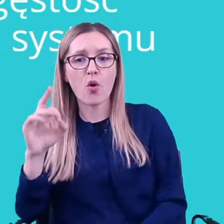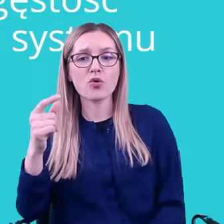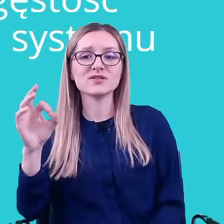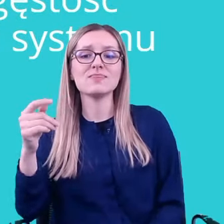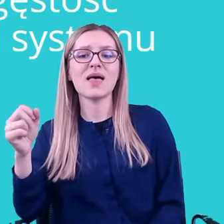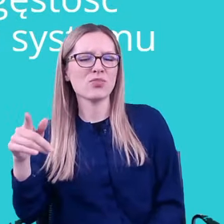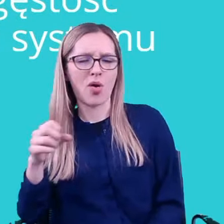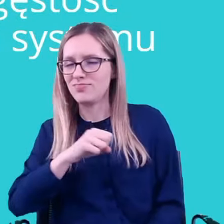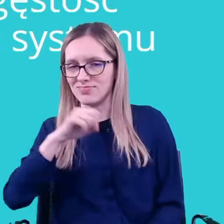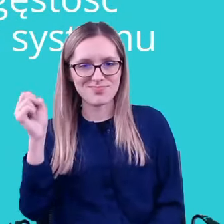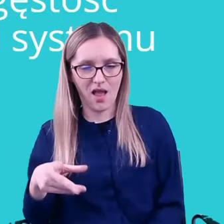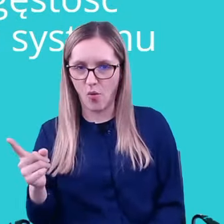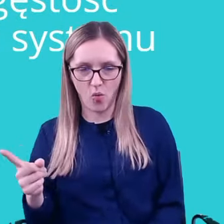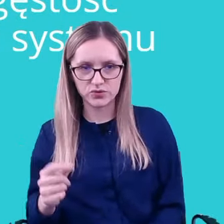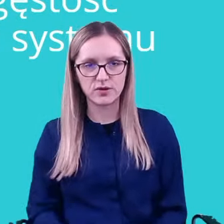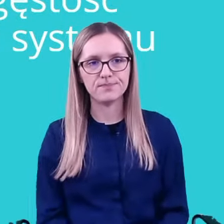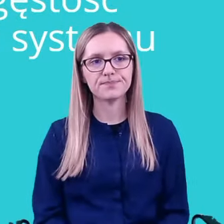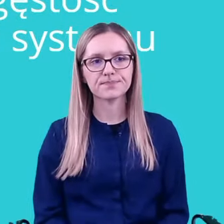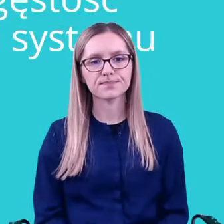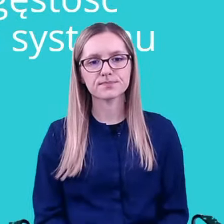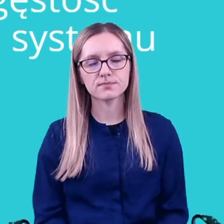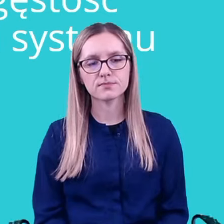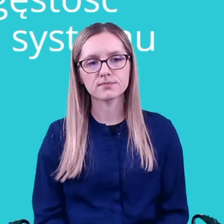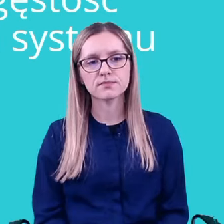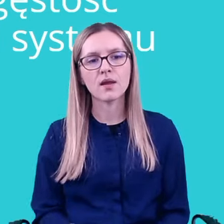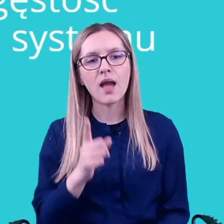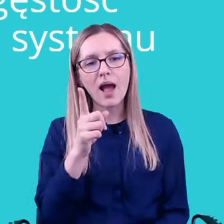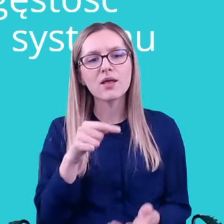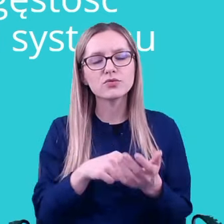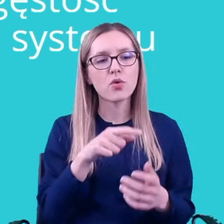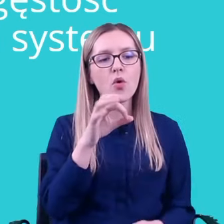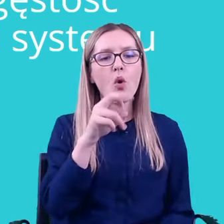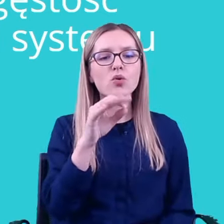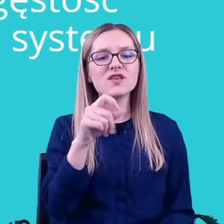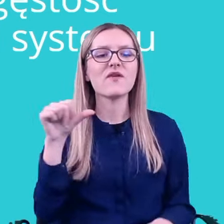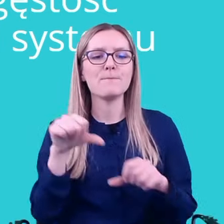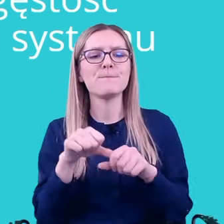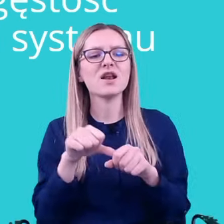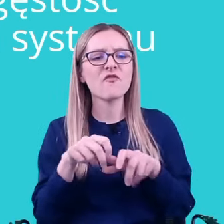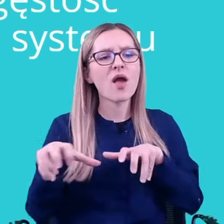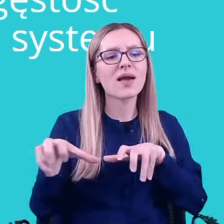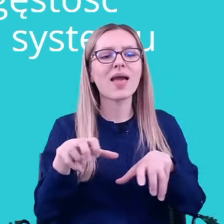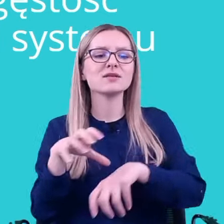Fuel cells have a low system power density, which means they give a small power kick,